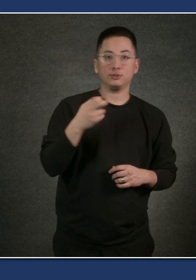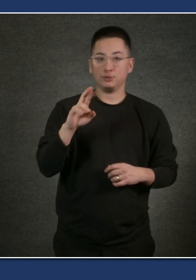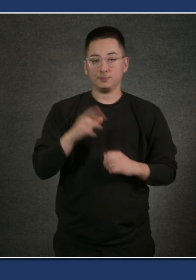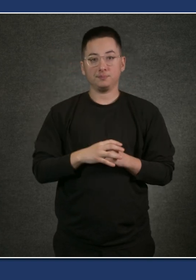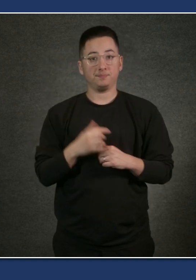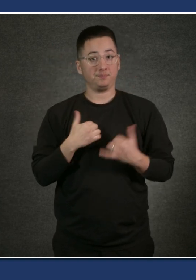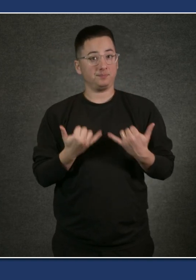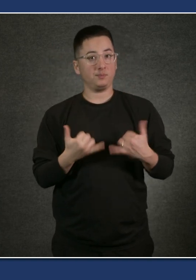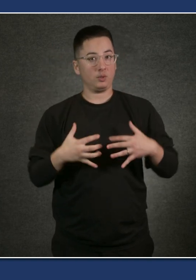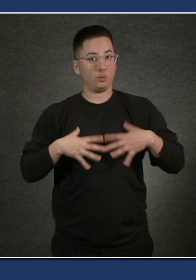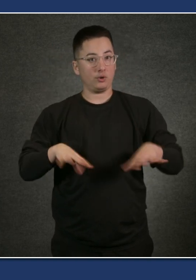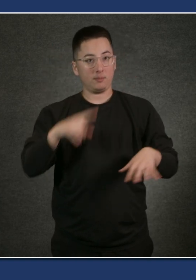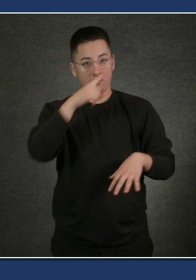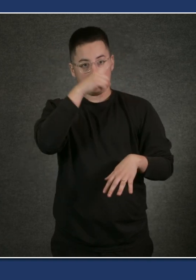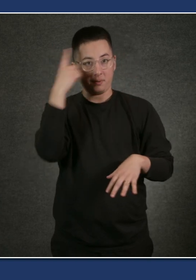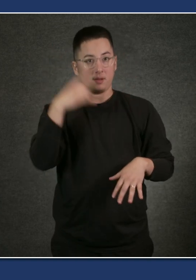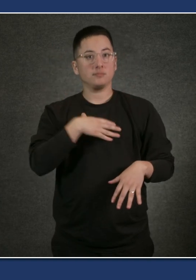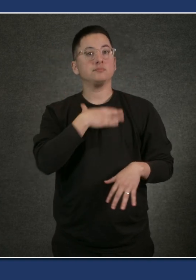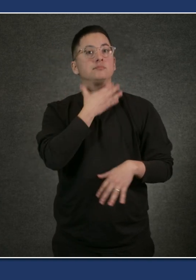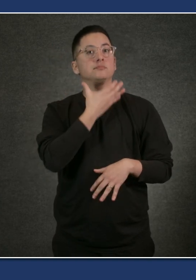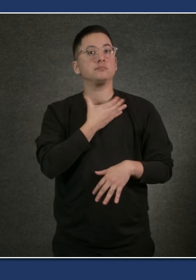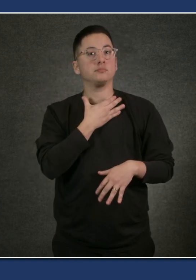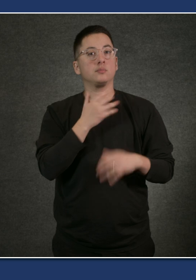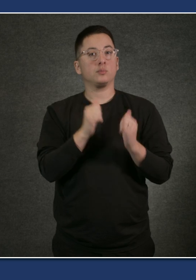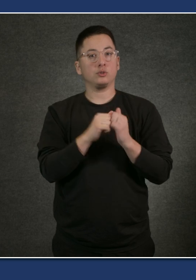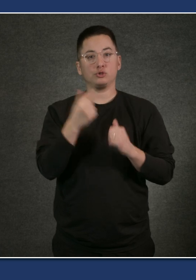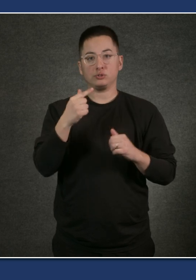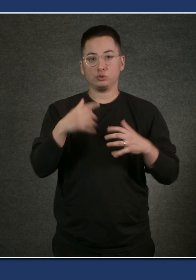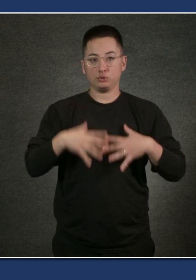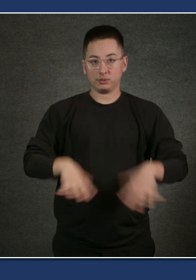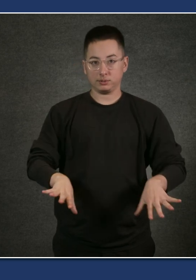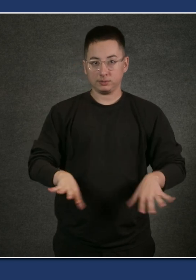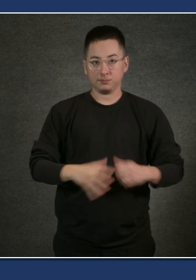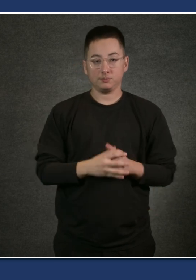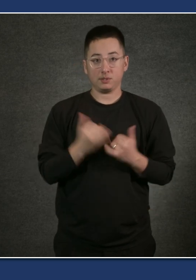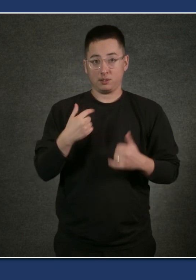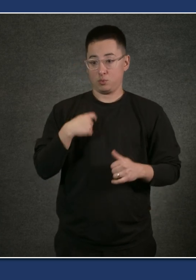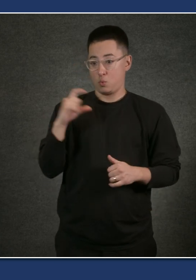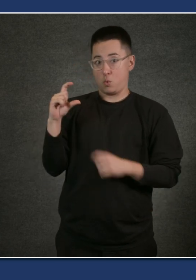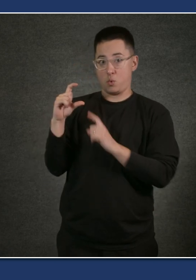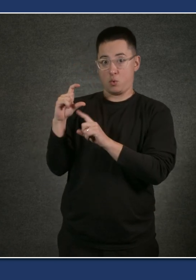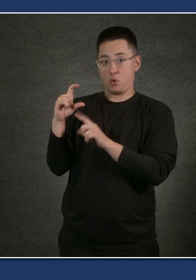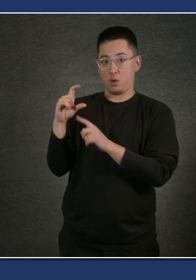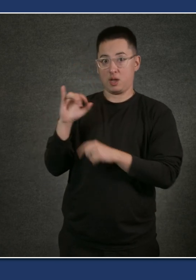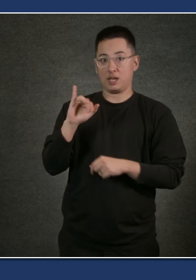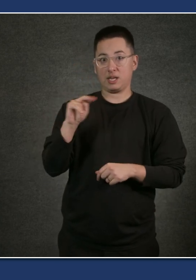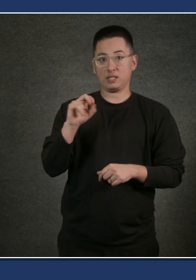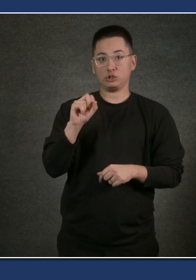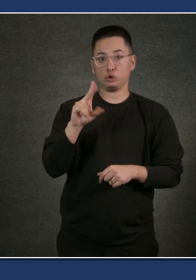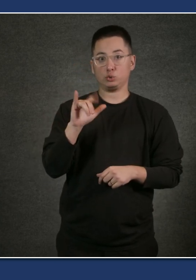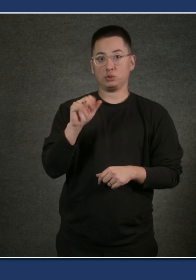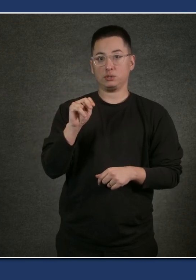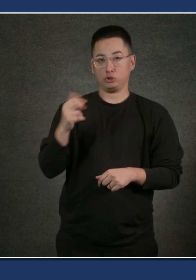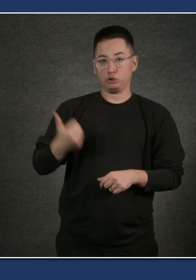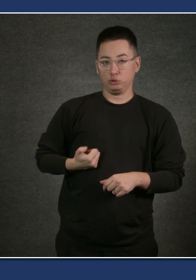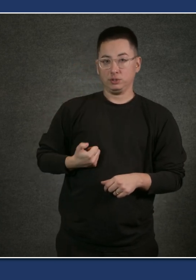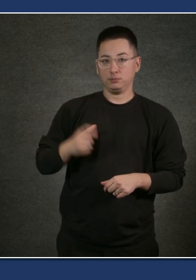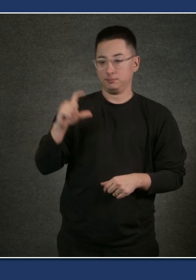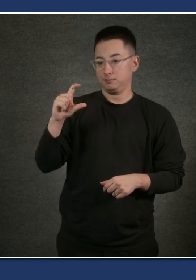I'm currently wearing a black turtleneck with a green dress. And I'm holding an insulin vial.